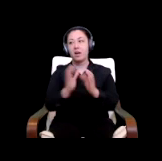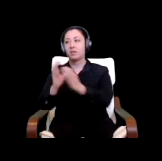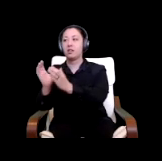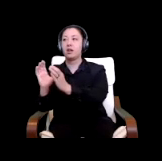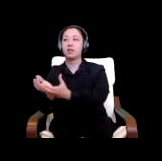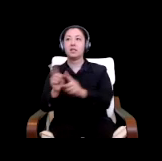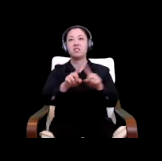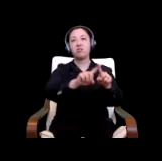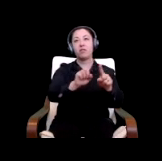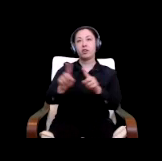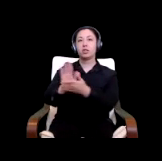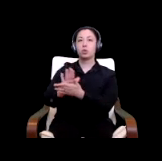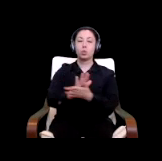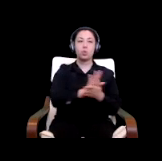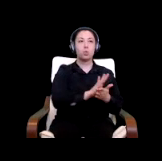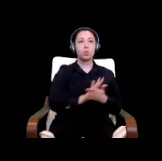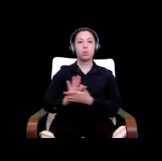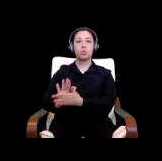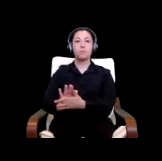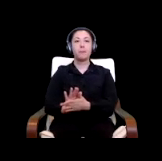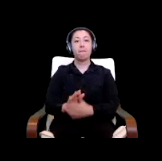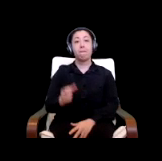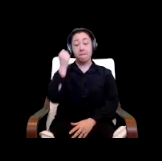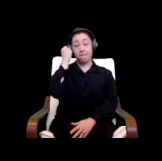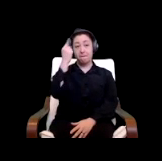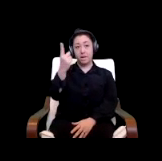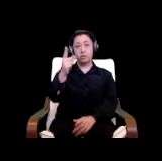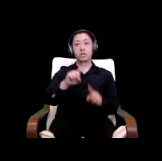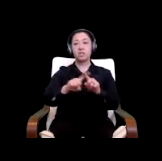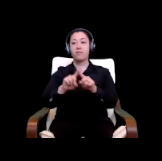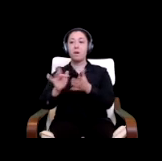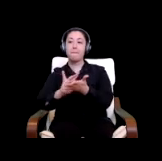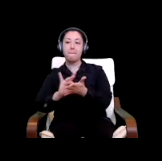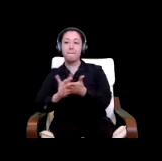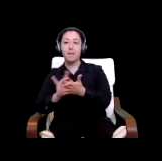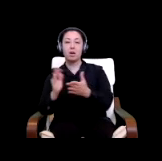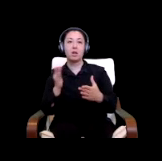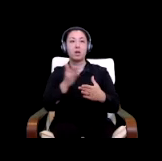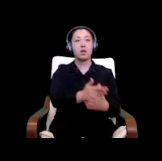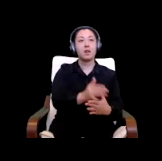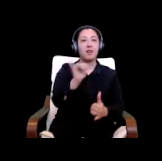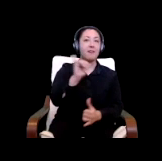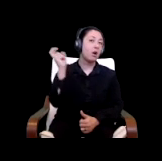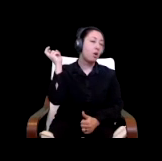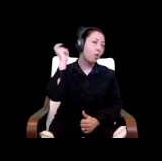Understanding of medical intervention such as cochlear implants or BAHAs. Minimize auditory